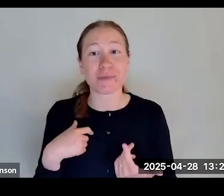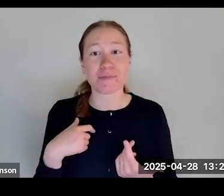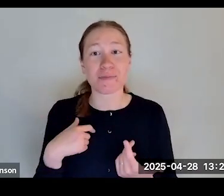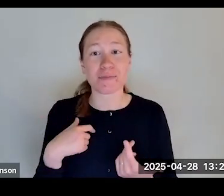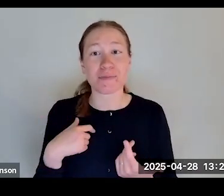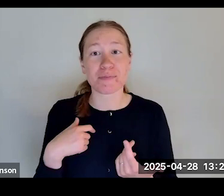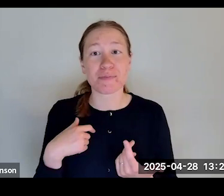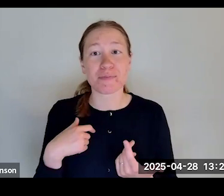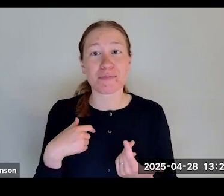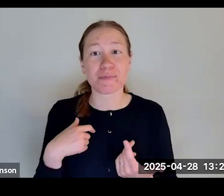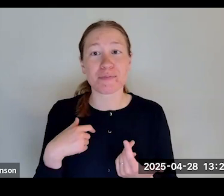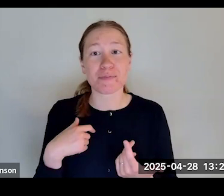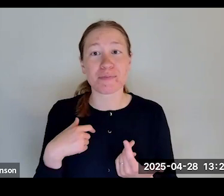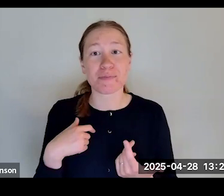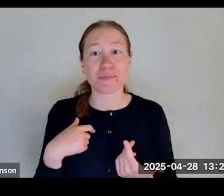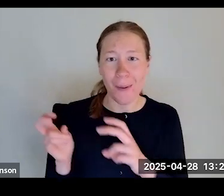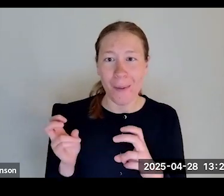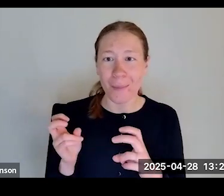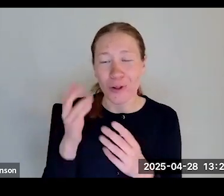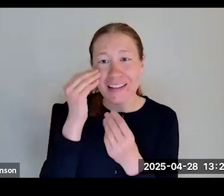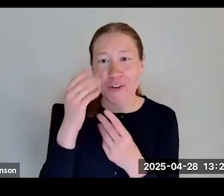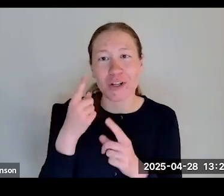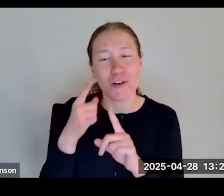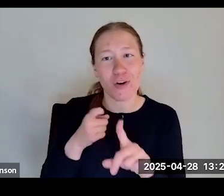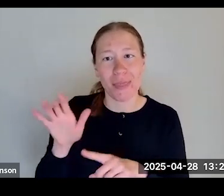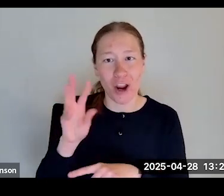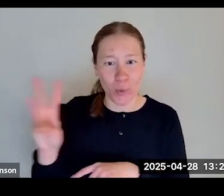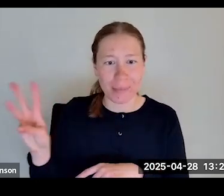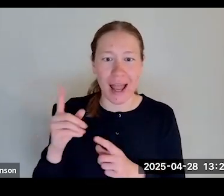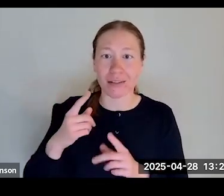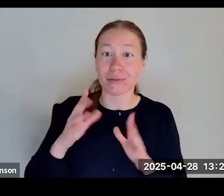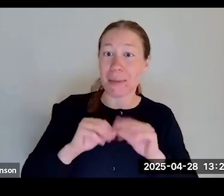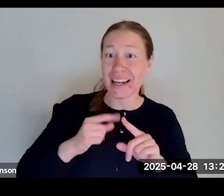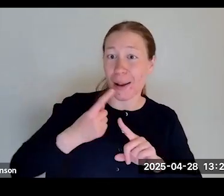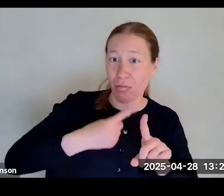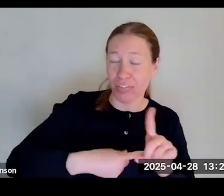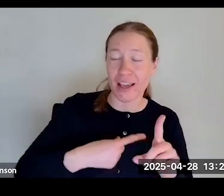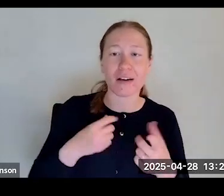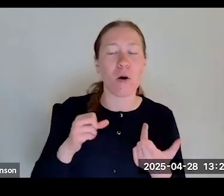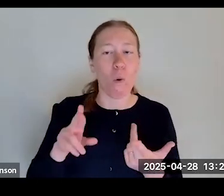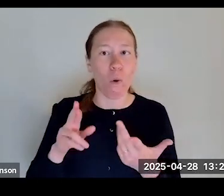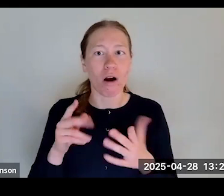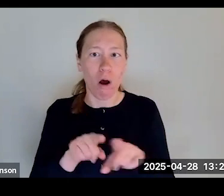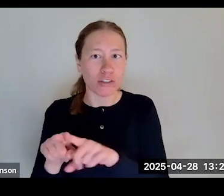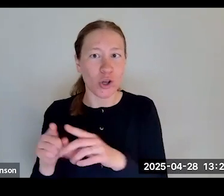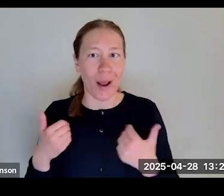or however often the members felt would be worthwhile. For a point of communication, they had a group email to connect electronically